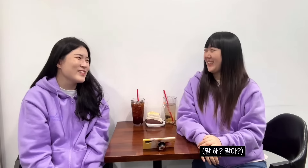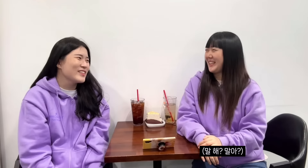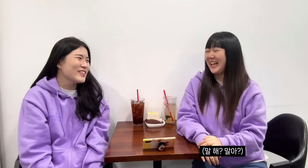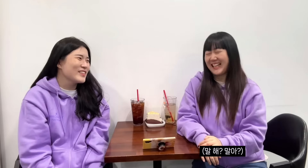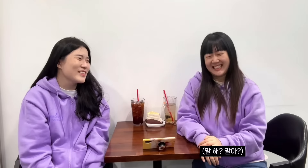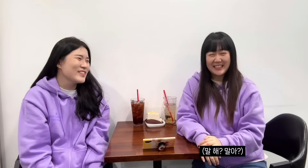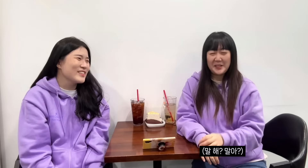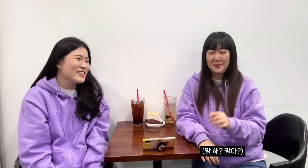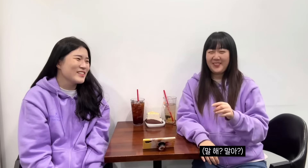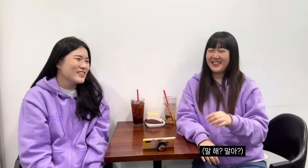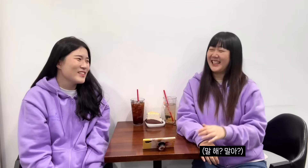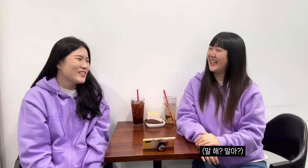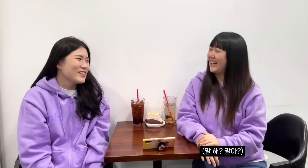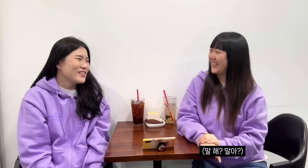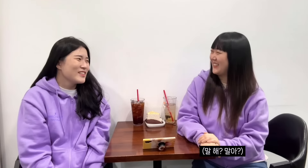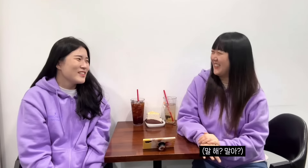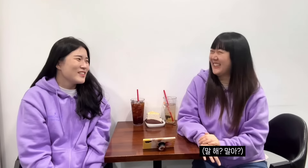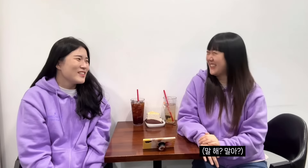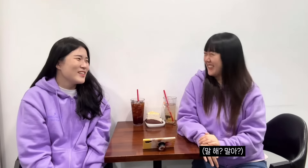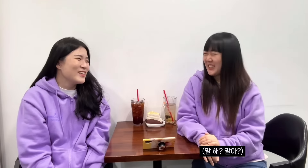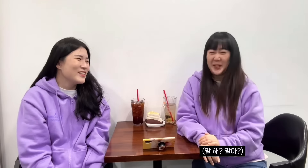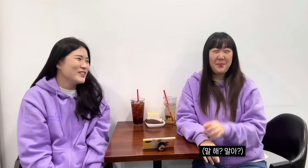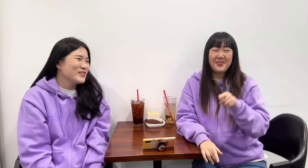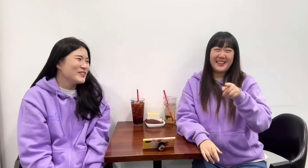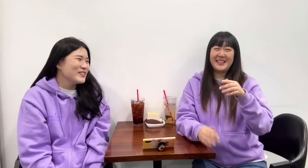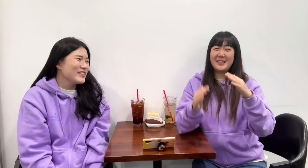:( omg~